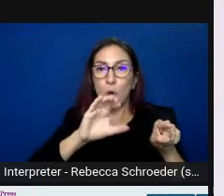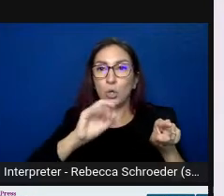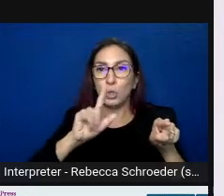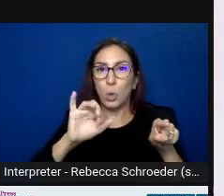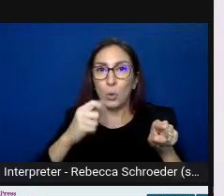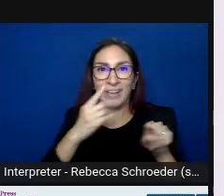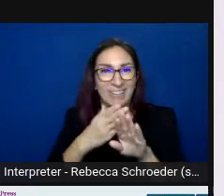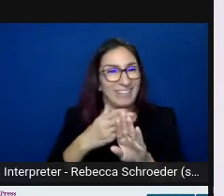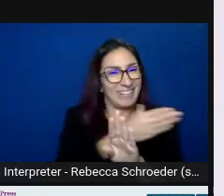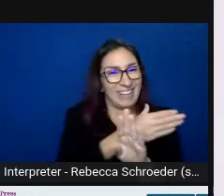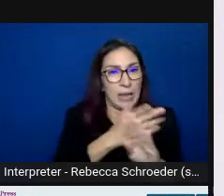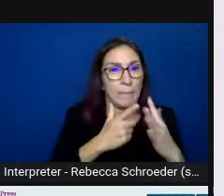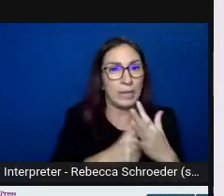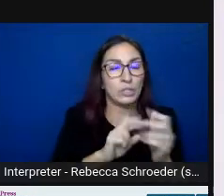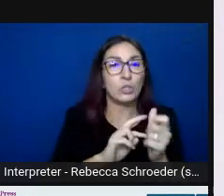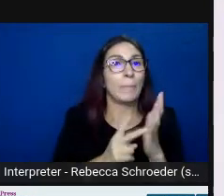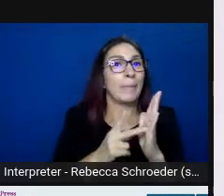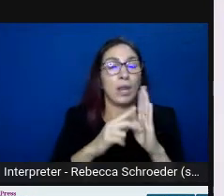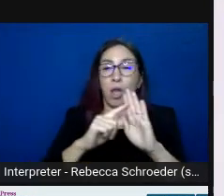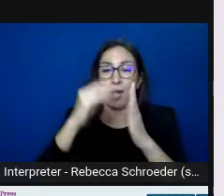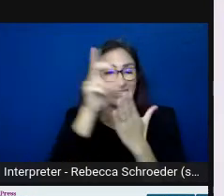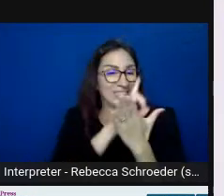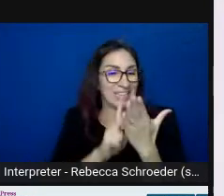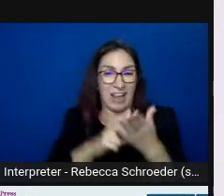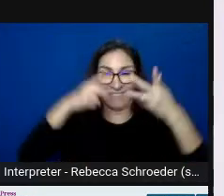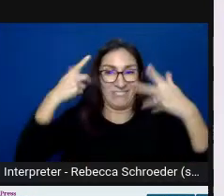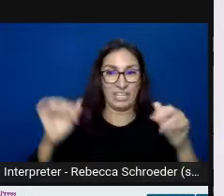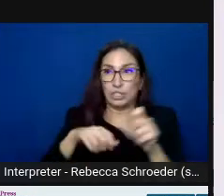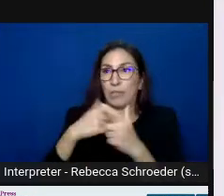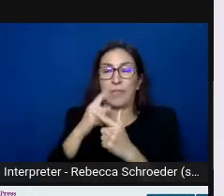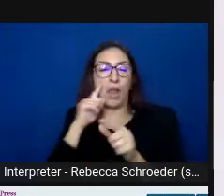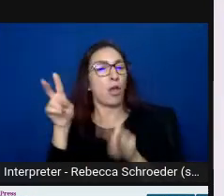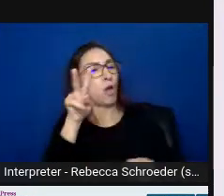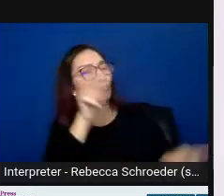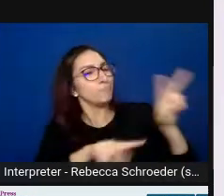to be recoded or redesigned after they're already created in a non-accessible way.